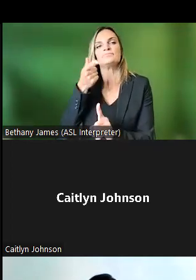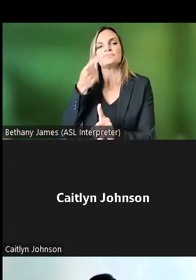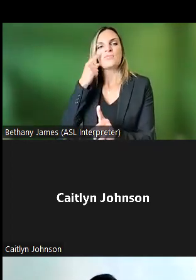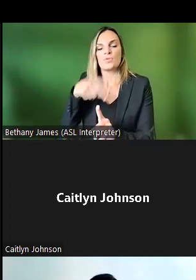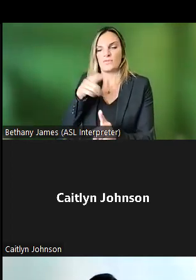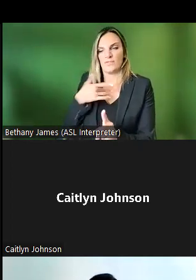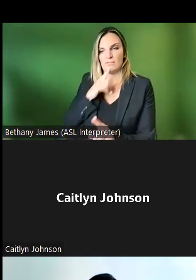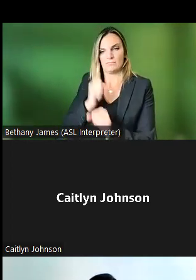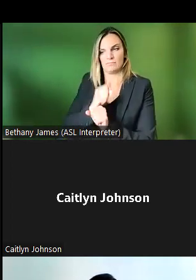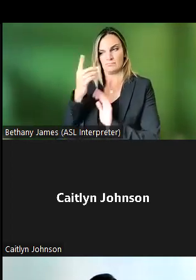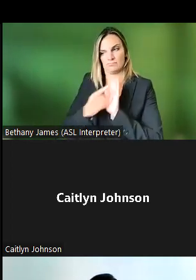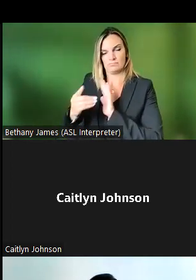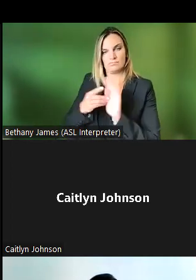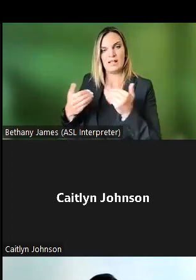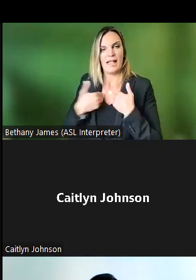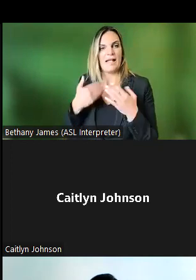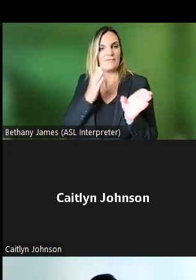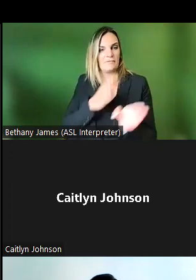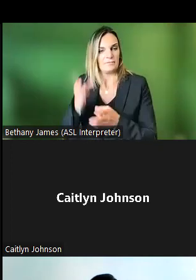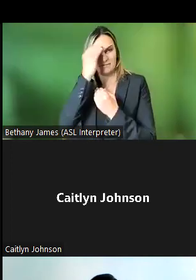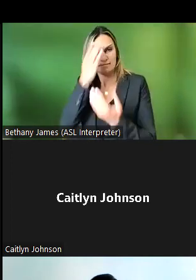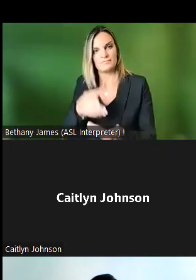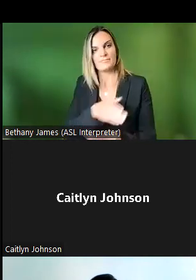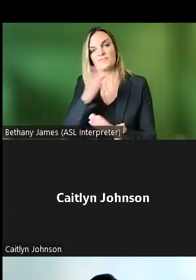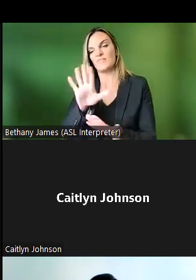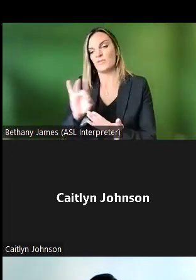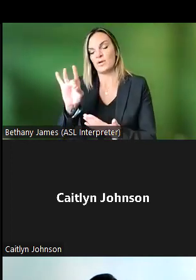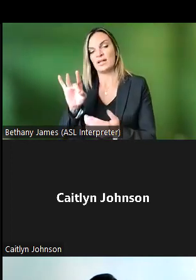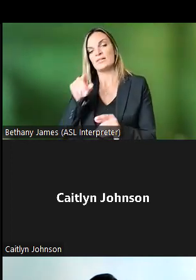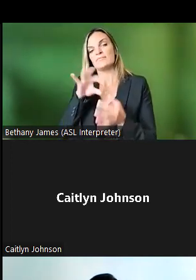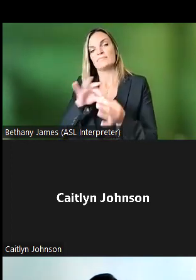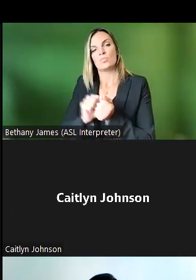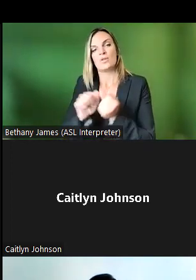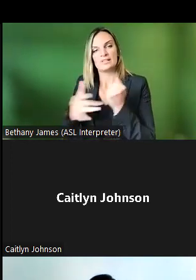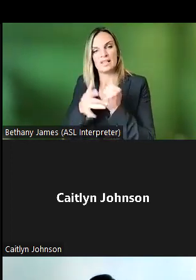508 covers those information, technology, accessible features of federal entities and,